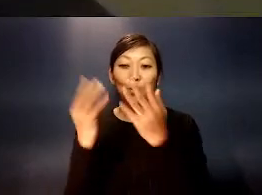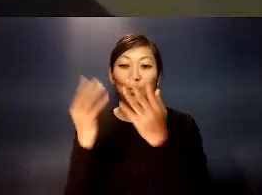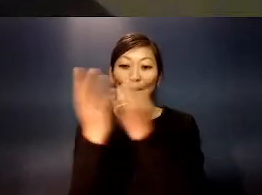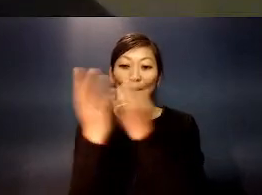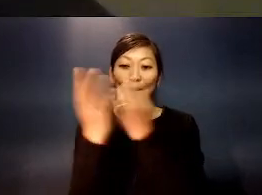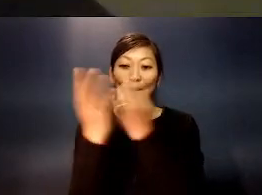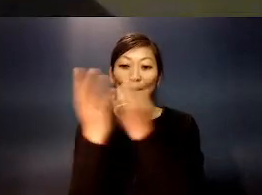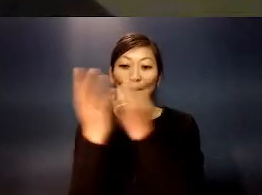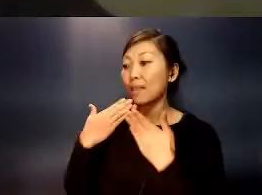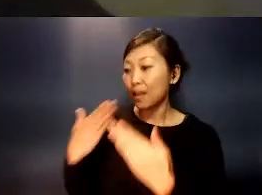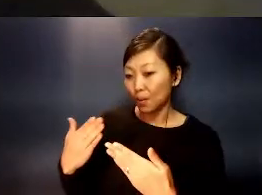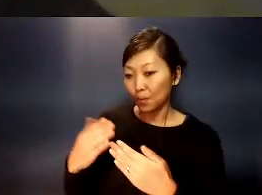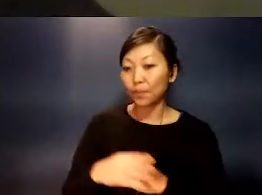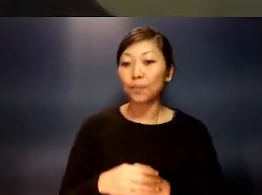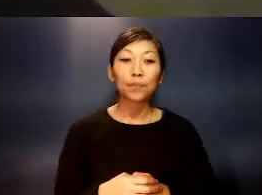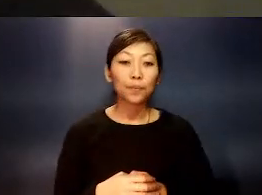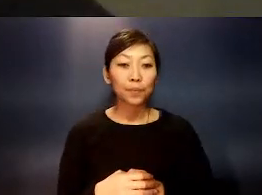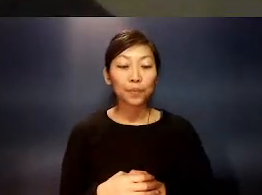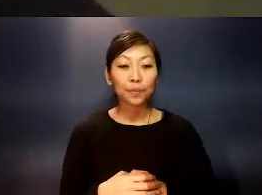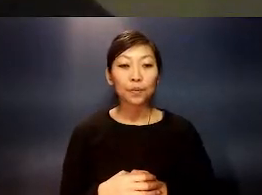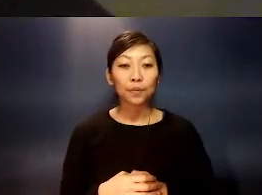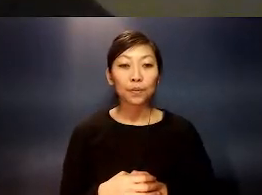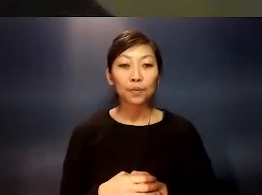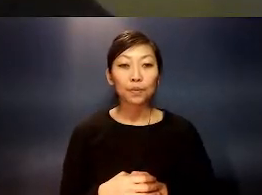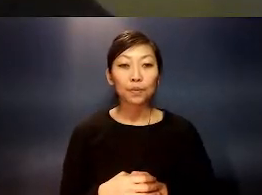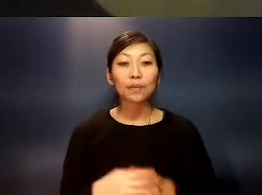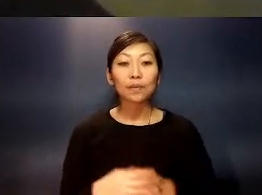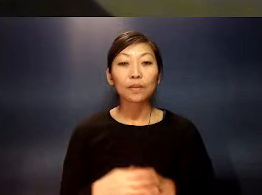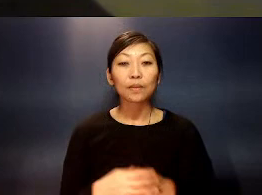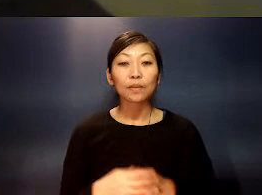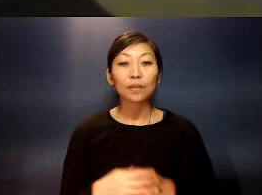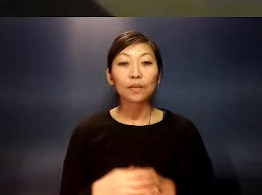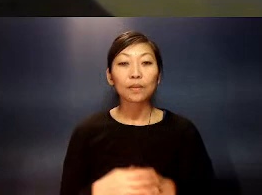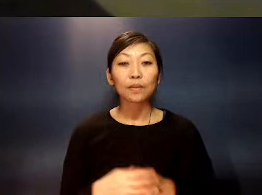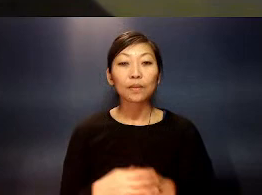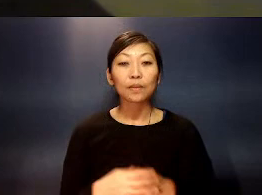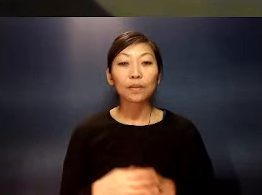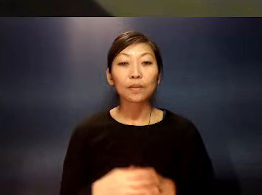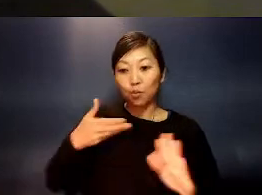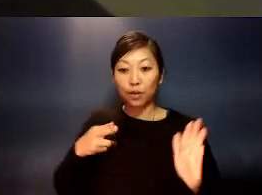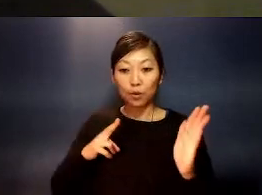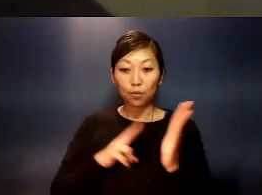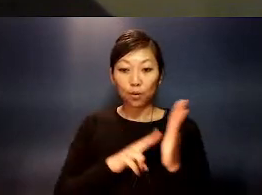MUTING OR UNMUTING. IS THERE ANYONE ELSE WHO WE'VE CALLED ON THAT DIDN'T GET